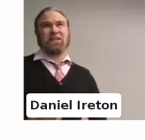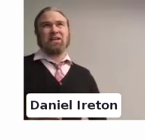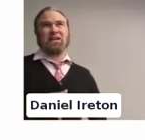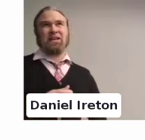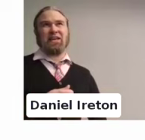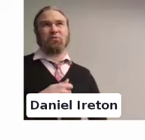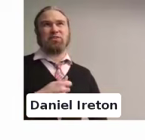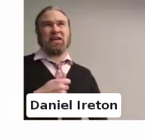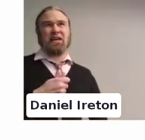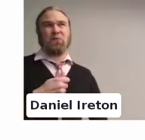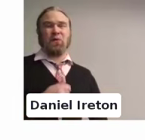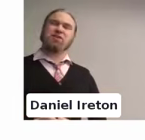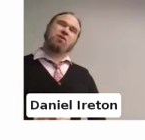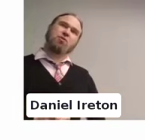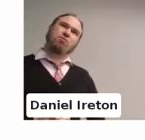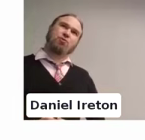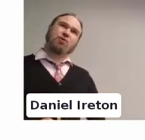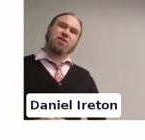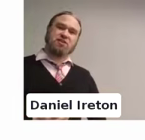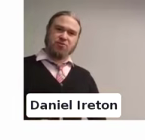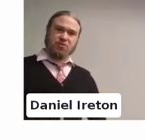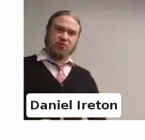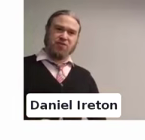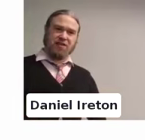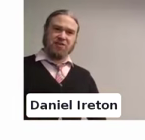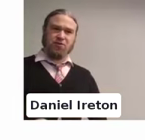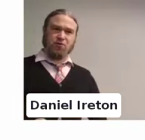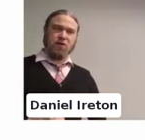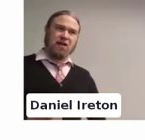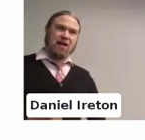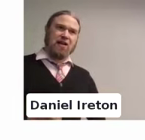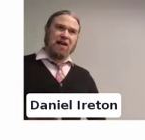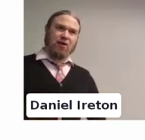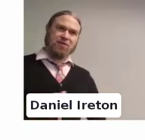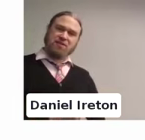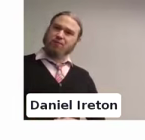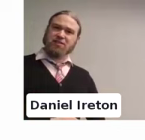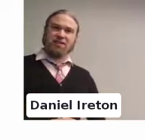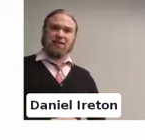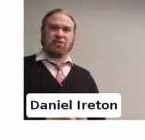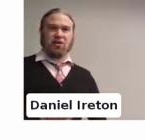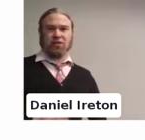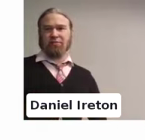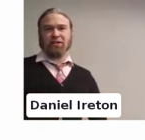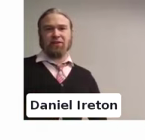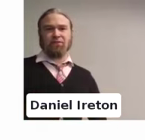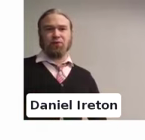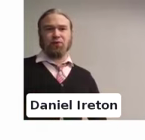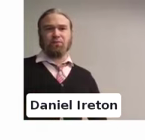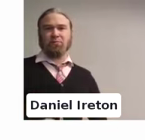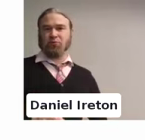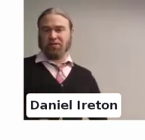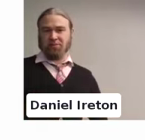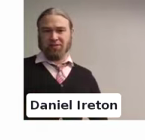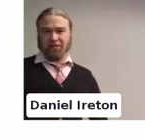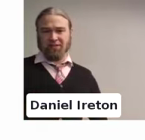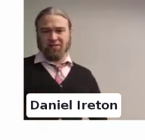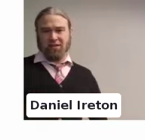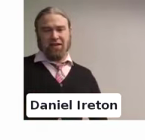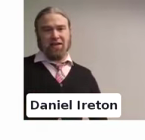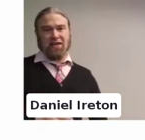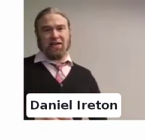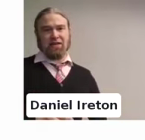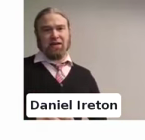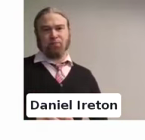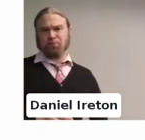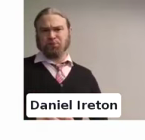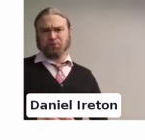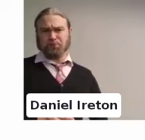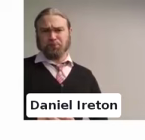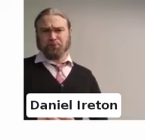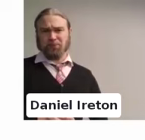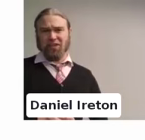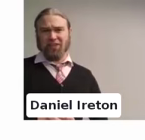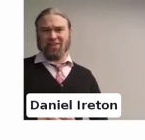Got some great responses from my students for this event.